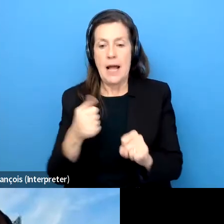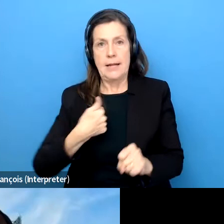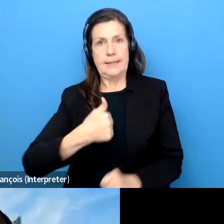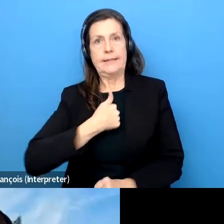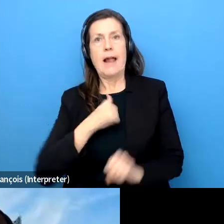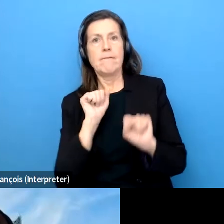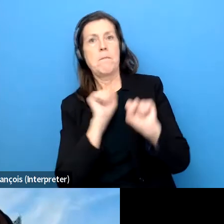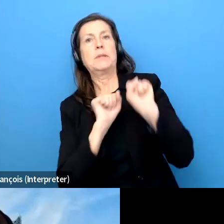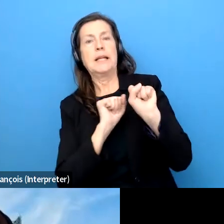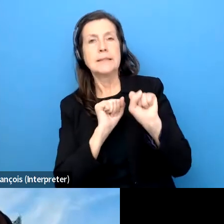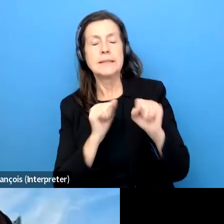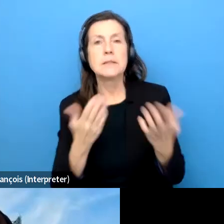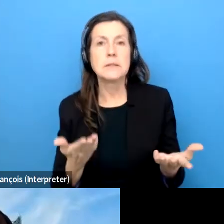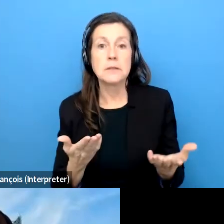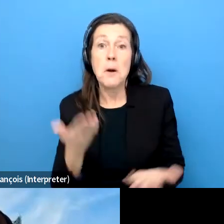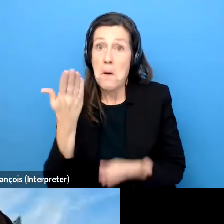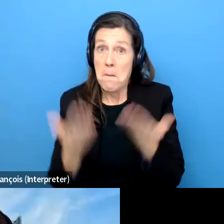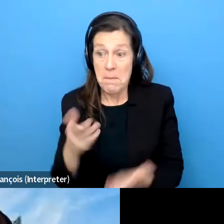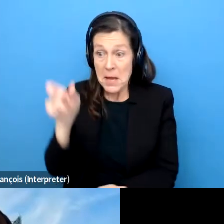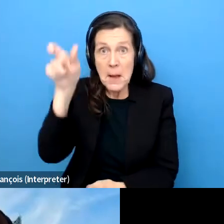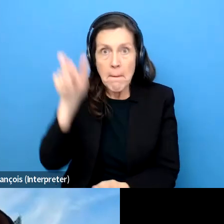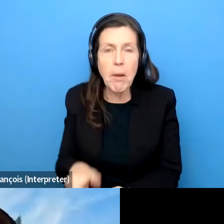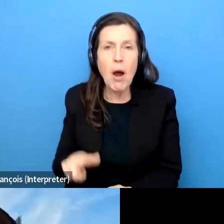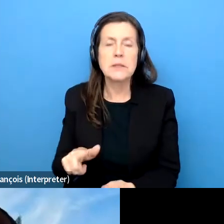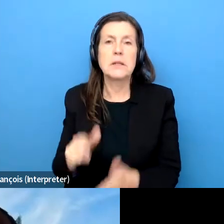or by the fact that the person is subject of legal guardianship